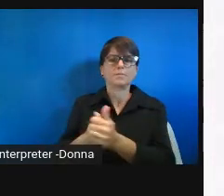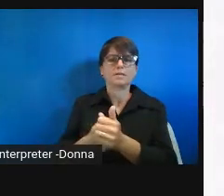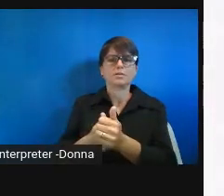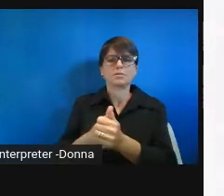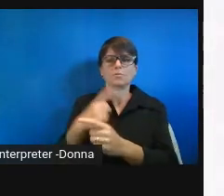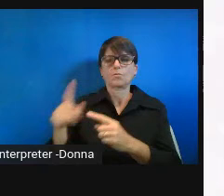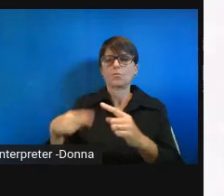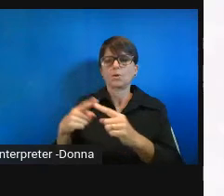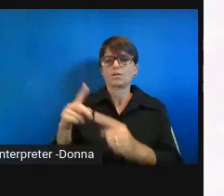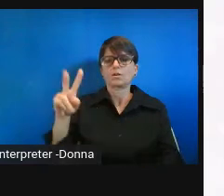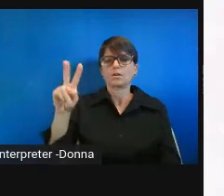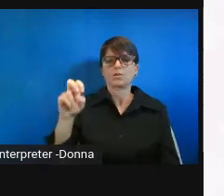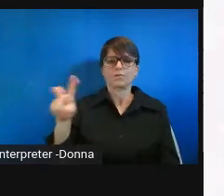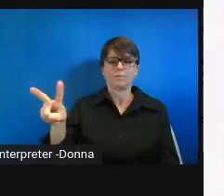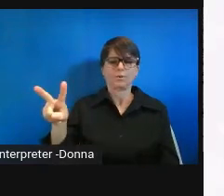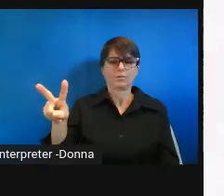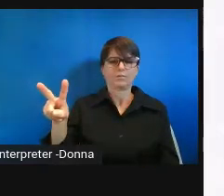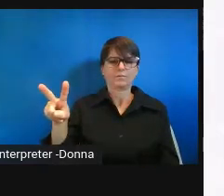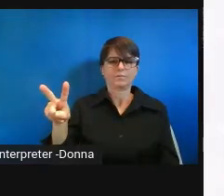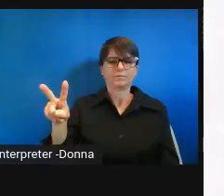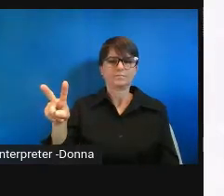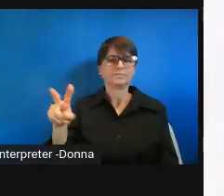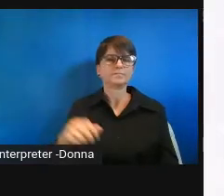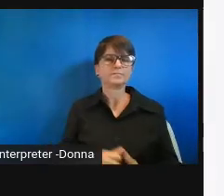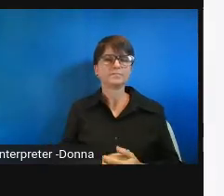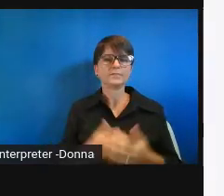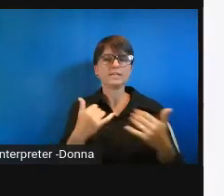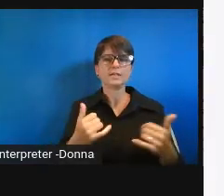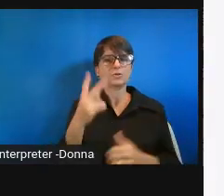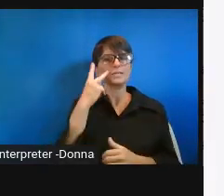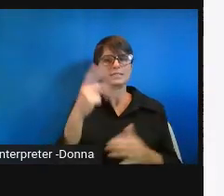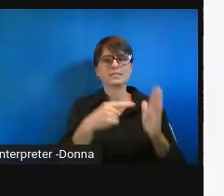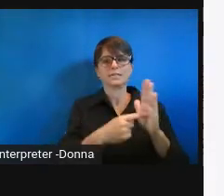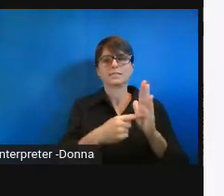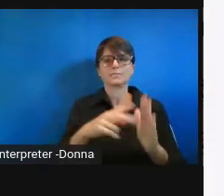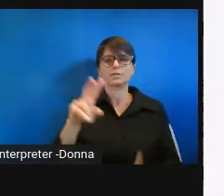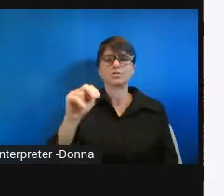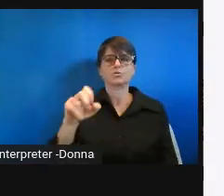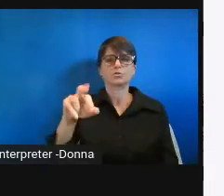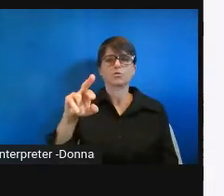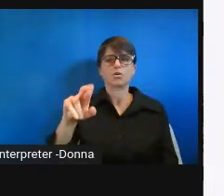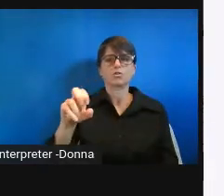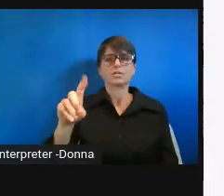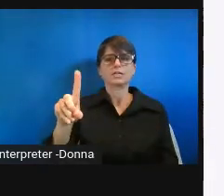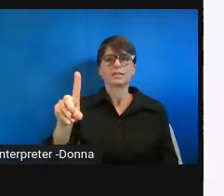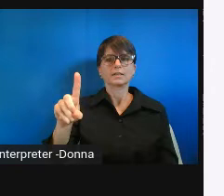It is interesting that Apple defines accessibility as Apple value,